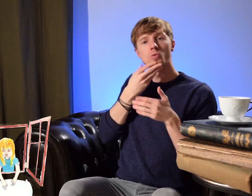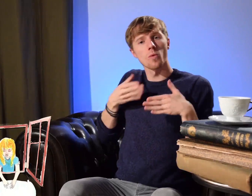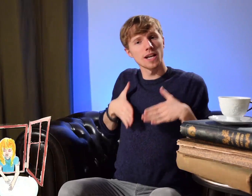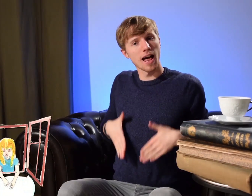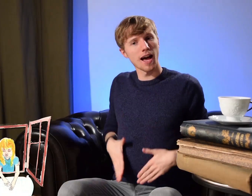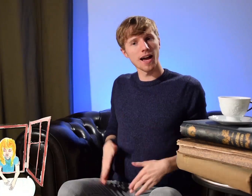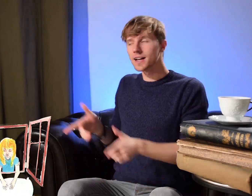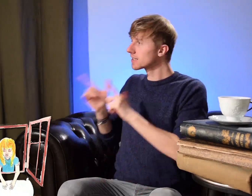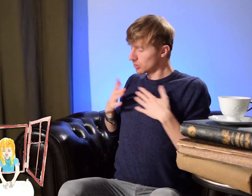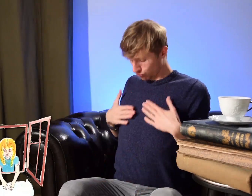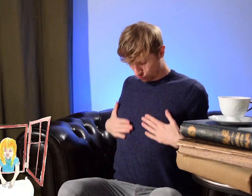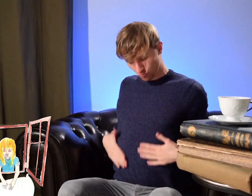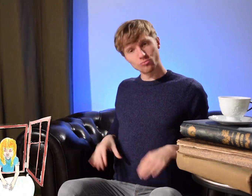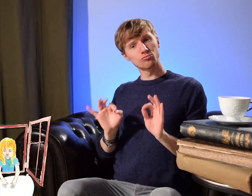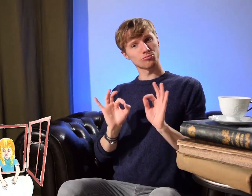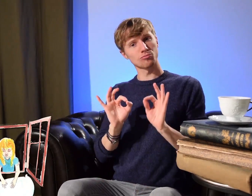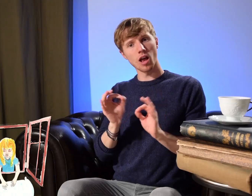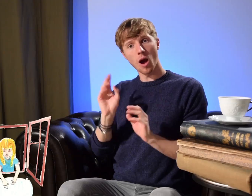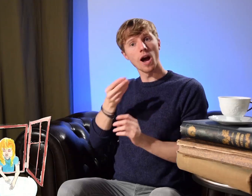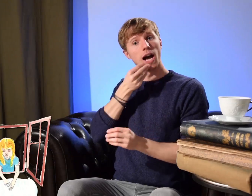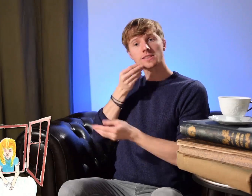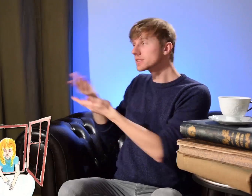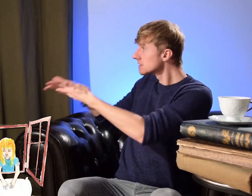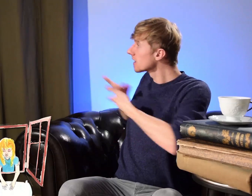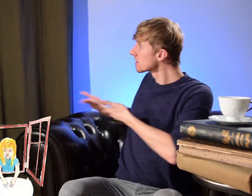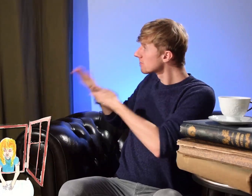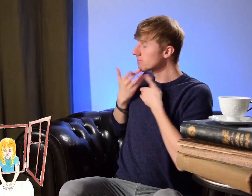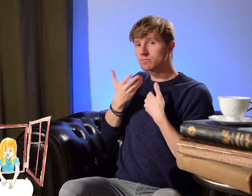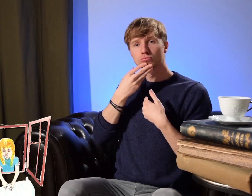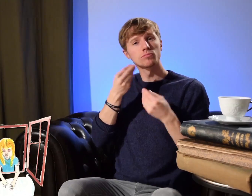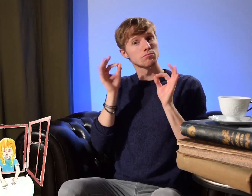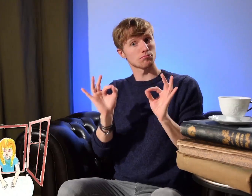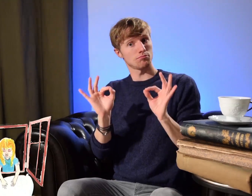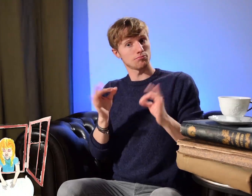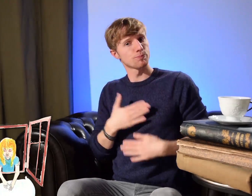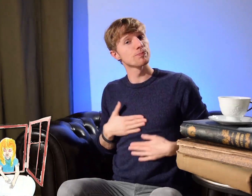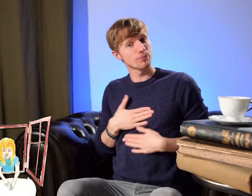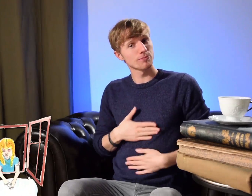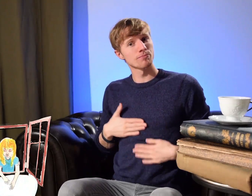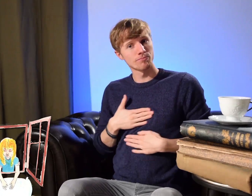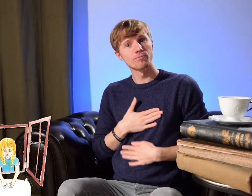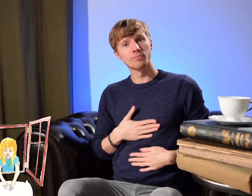She was given pretty clothes and there was always enought to eat.